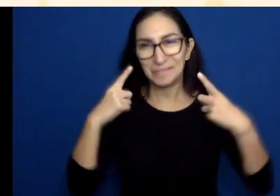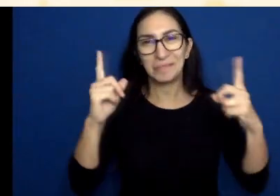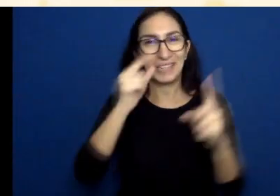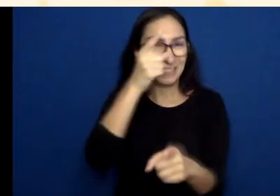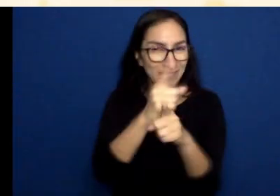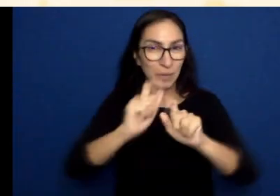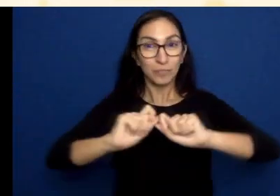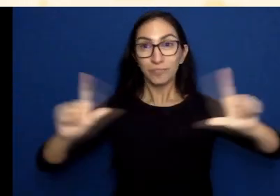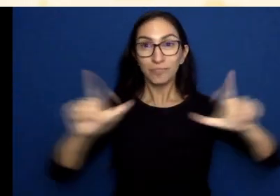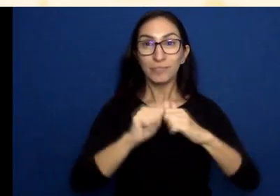It looks like this.